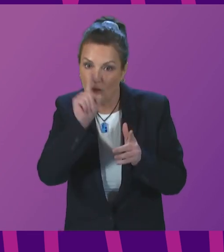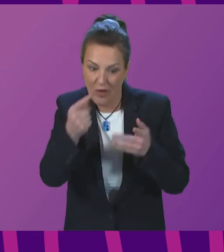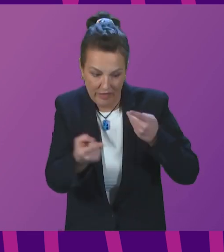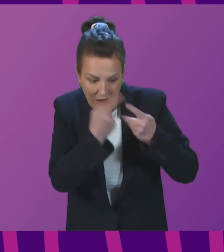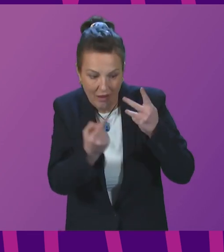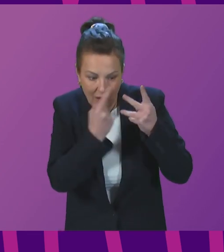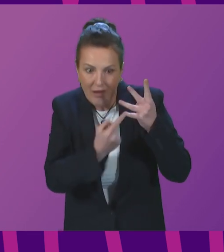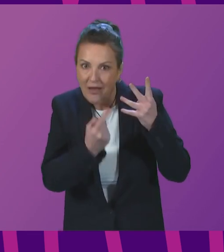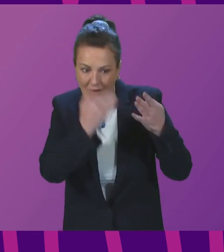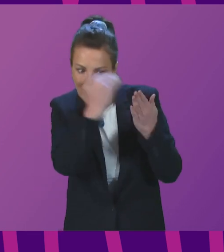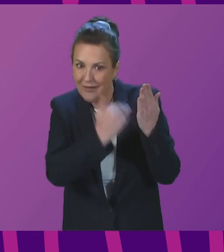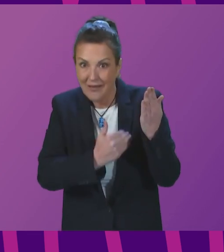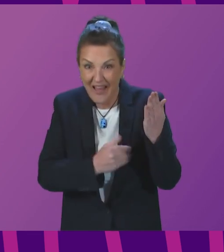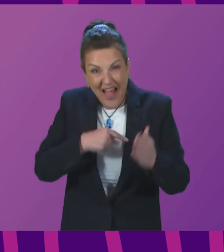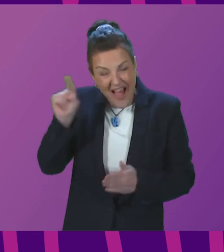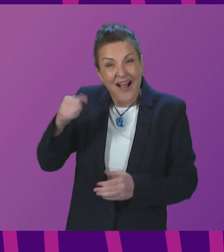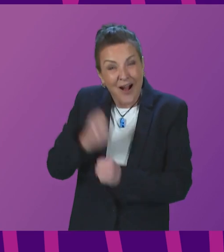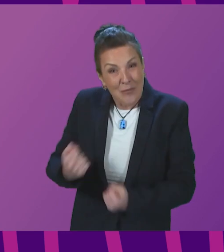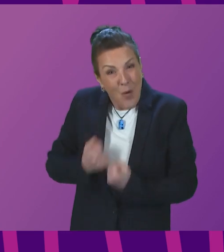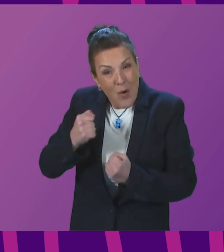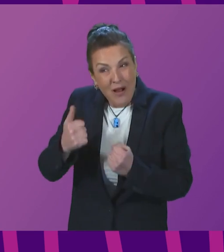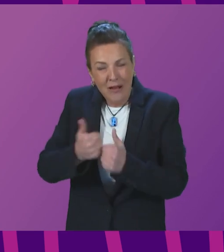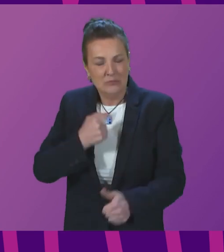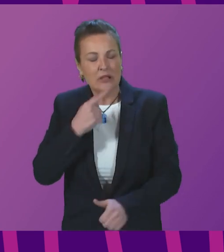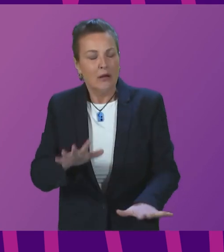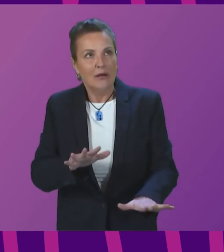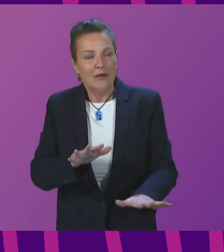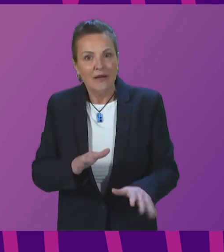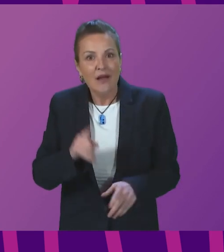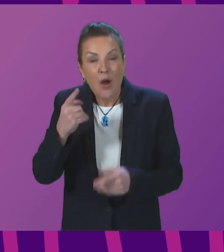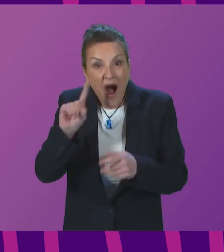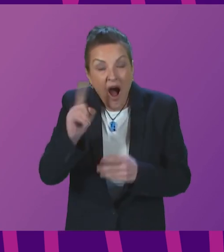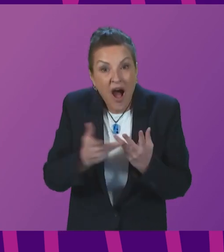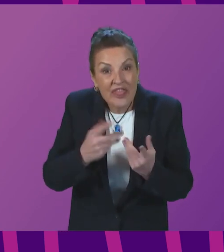A Government-owned company said that. What else did CMAL say, according to the Audit Scotland report?